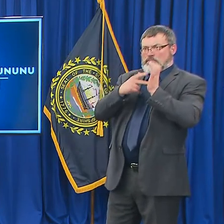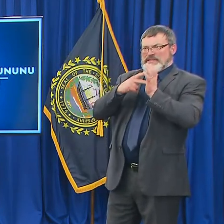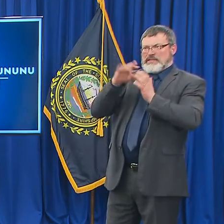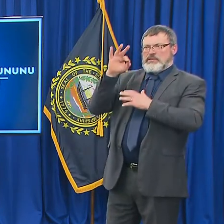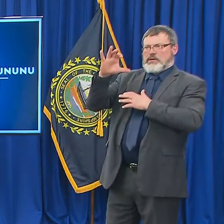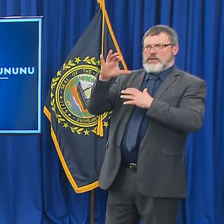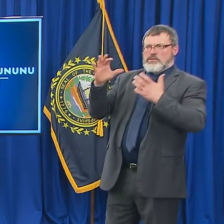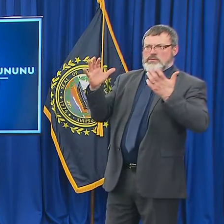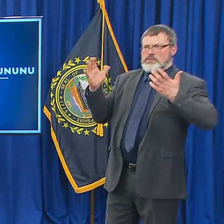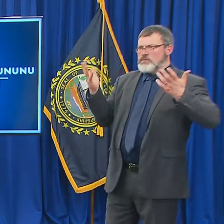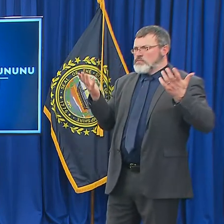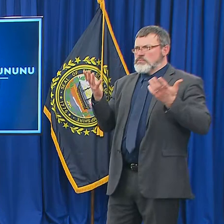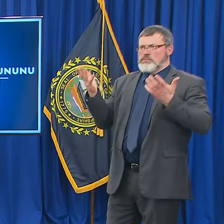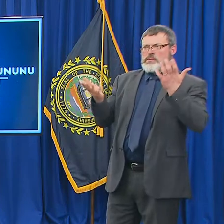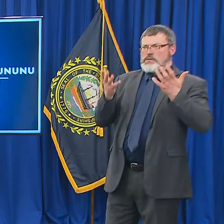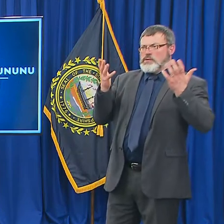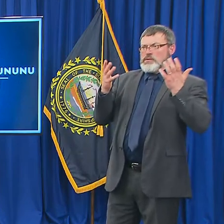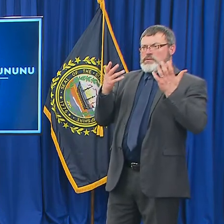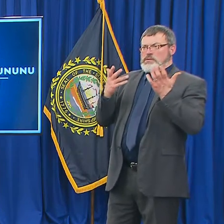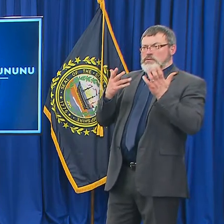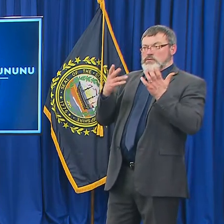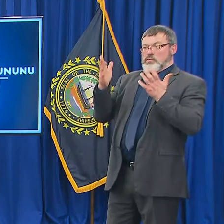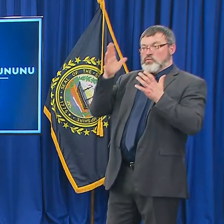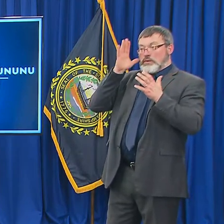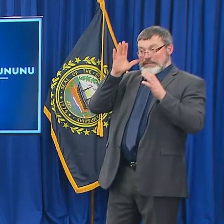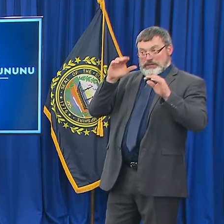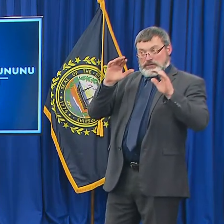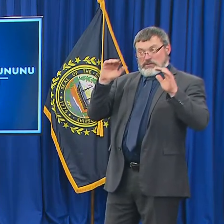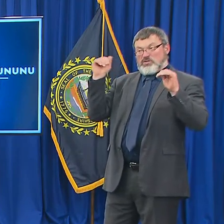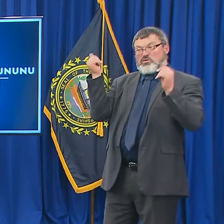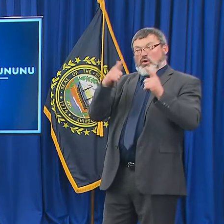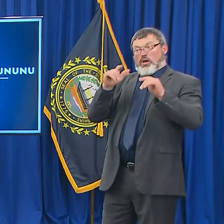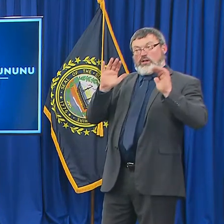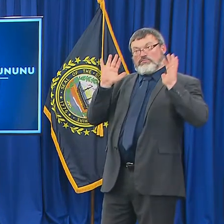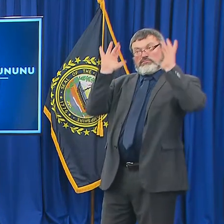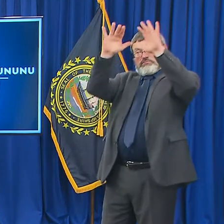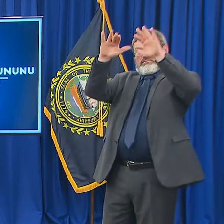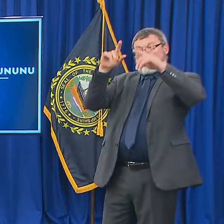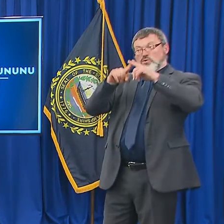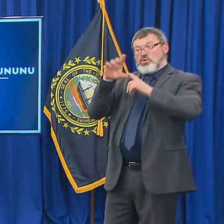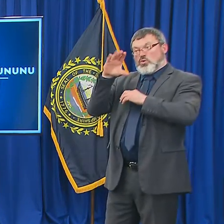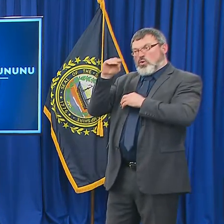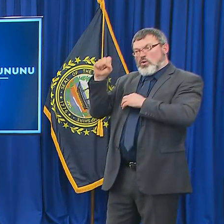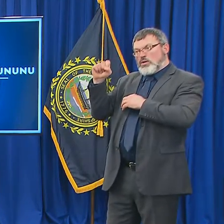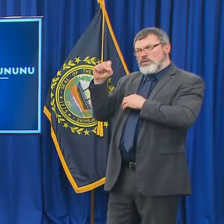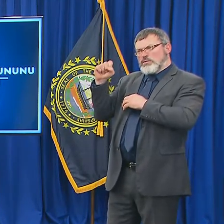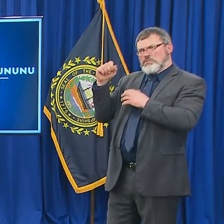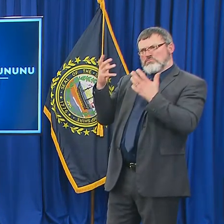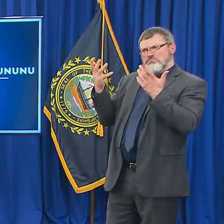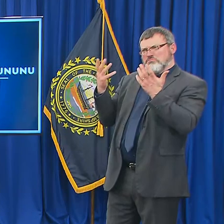Have you had any other fill facilities in the state with over half the staff and half the residents infected.